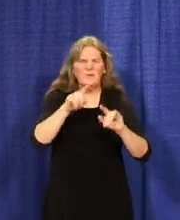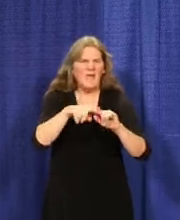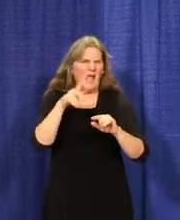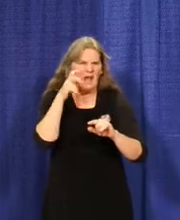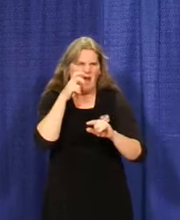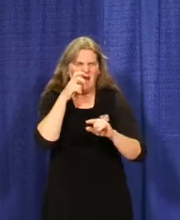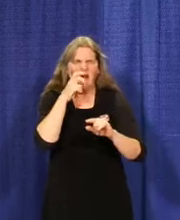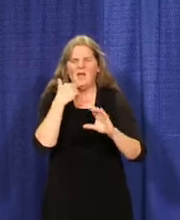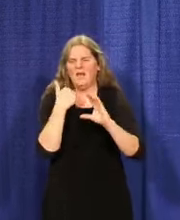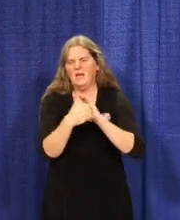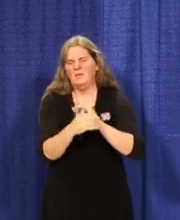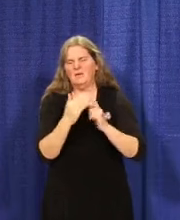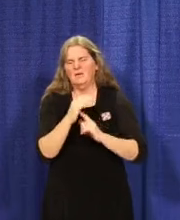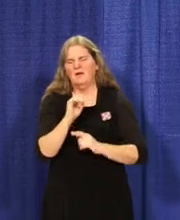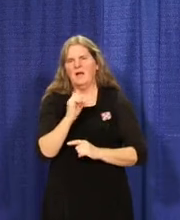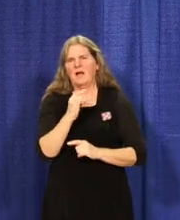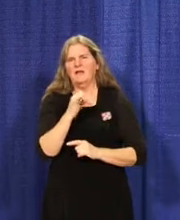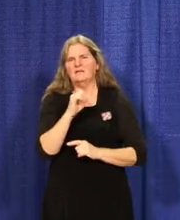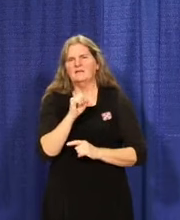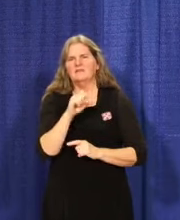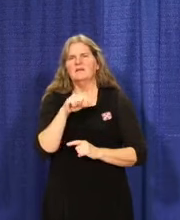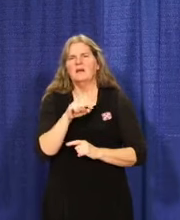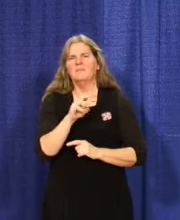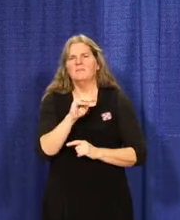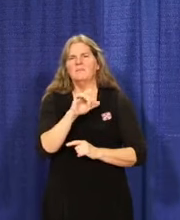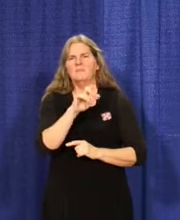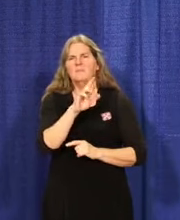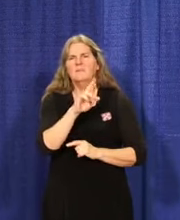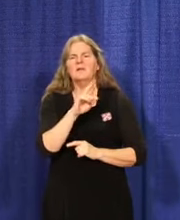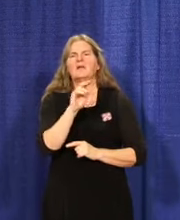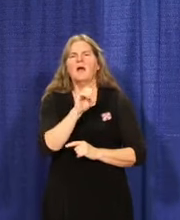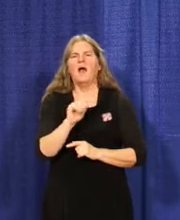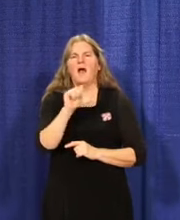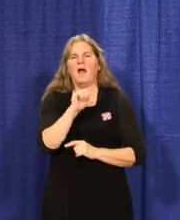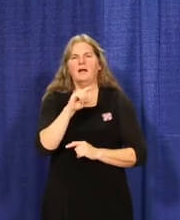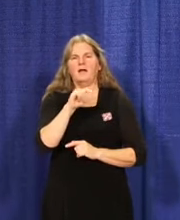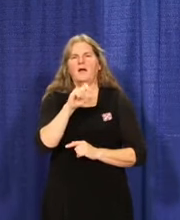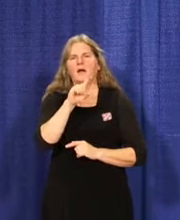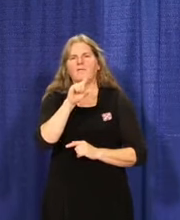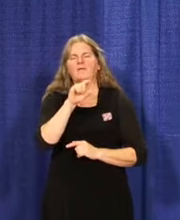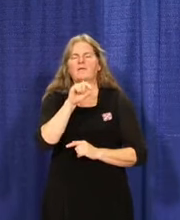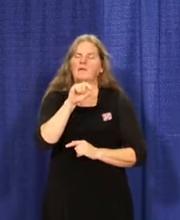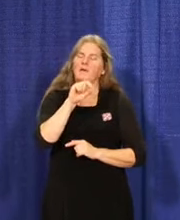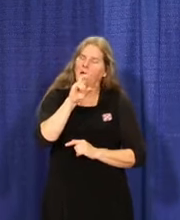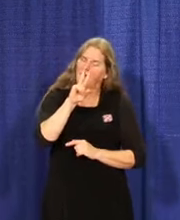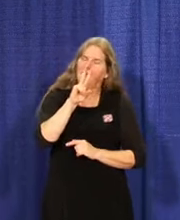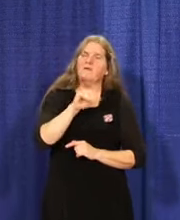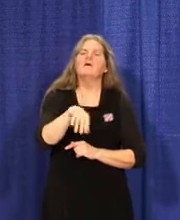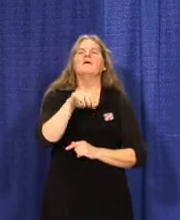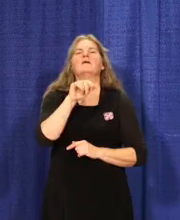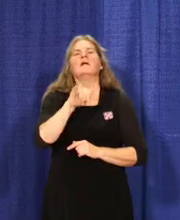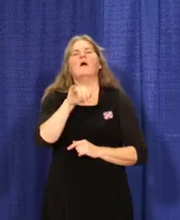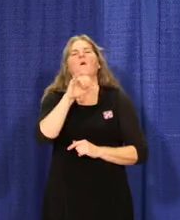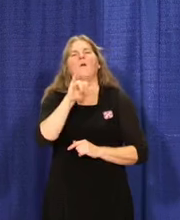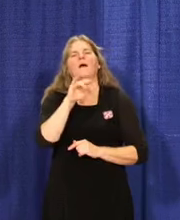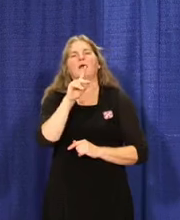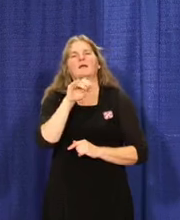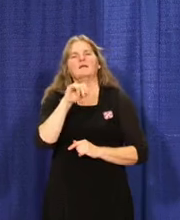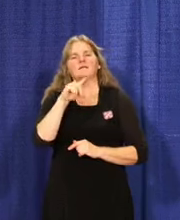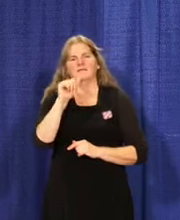alexis.miller@gov.yk.ca. Premier Silver? Thank you, very much Pat.